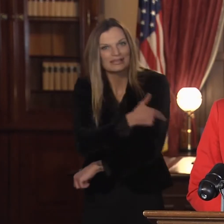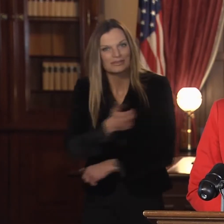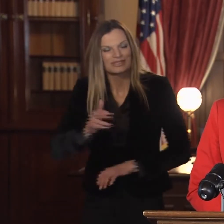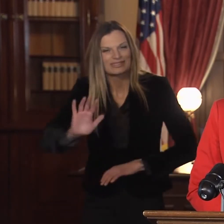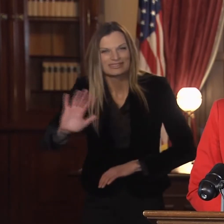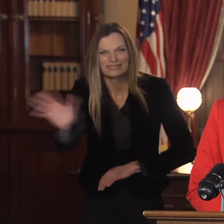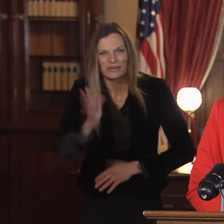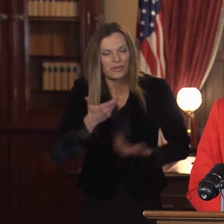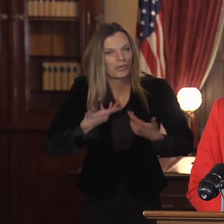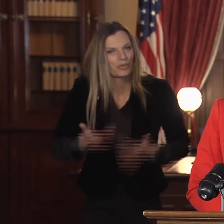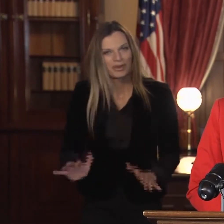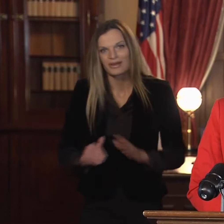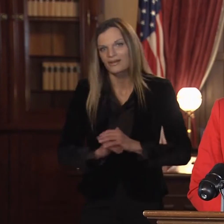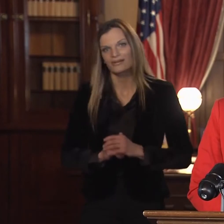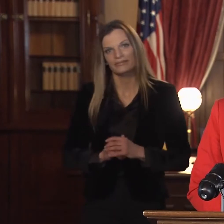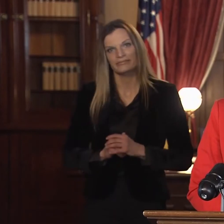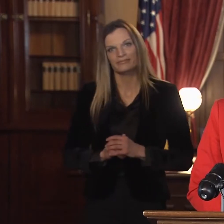OVERWHELM HOSPITALS AND PUT YOU